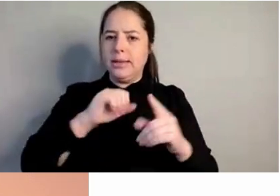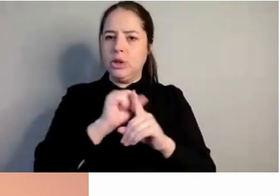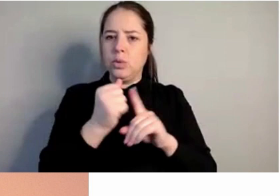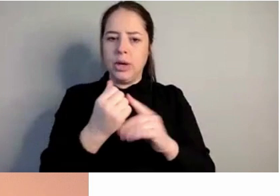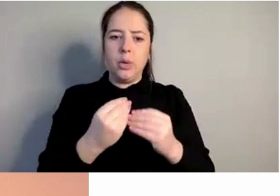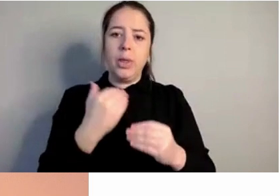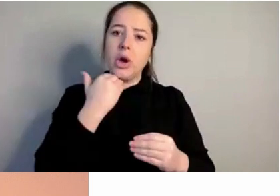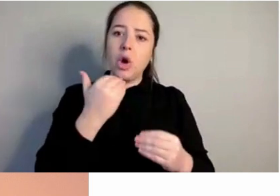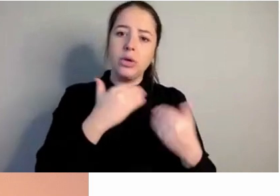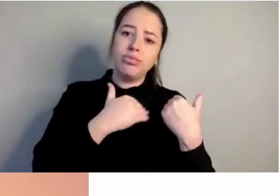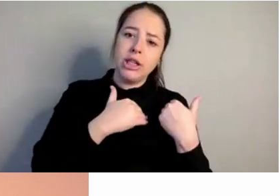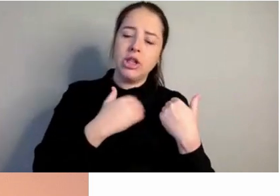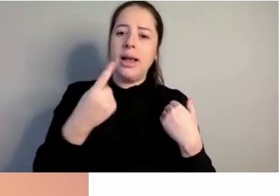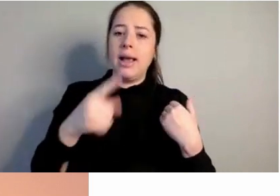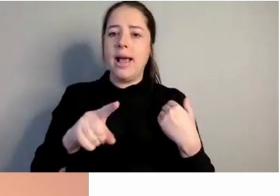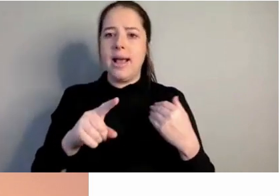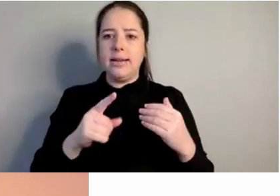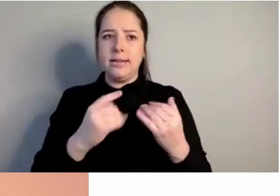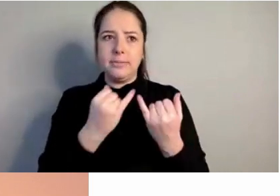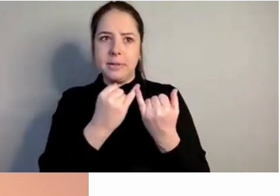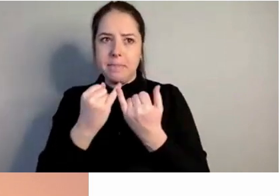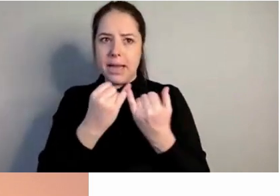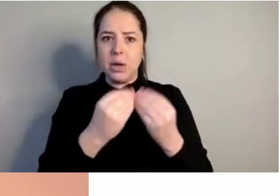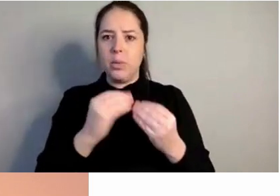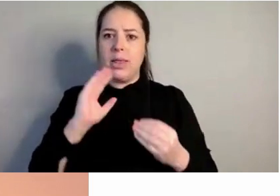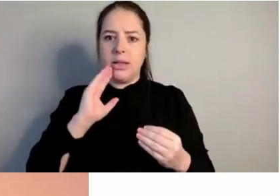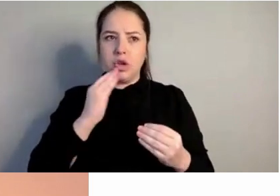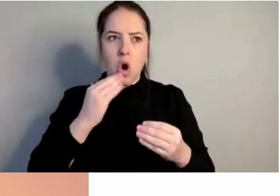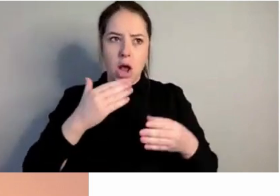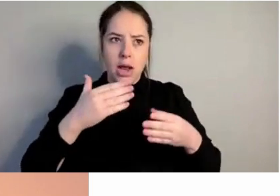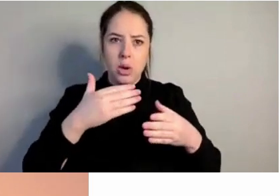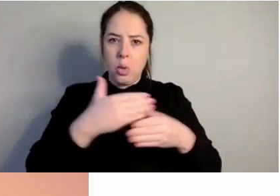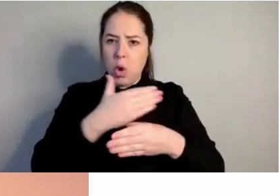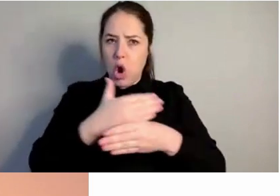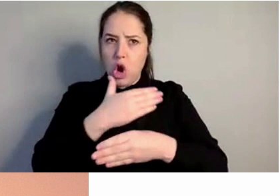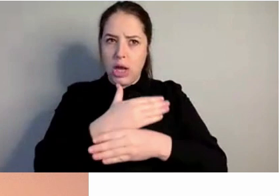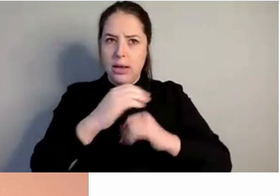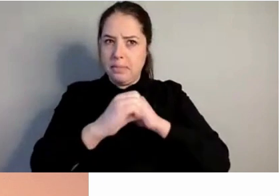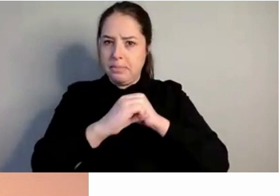but also in terms of competing in a tight labor market for staff amongst the national skill shortage.